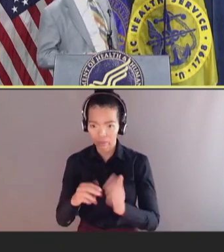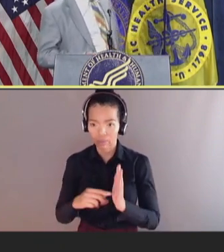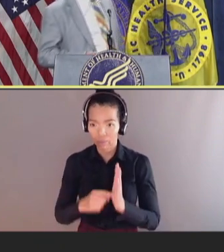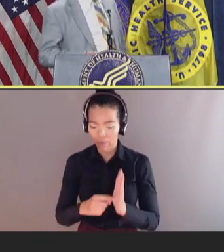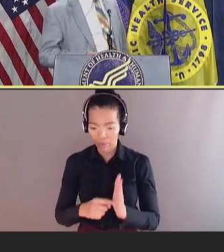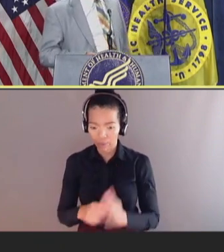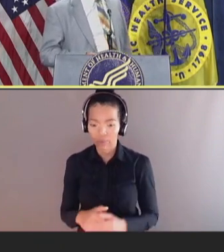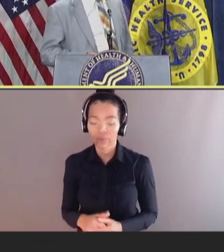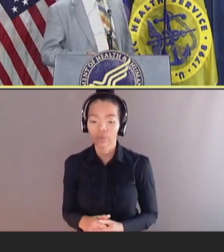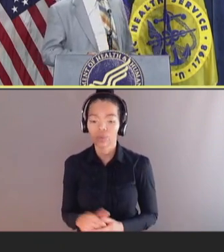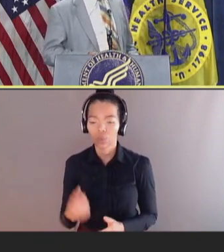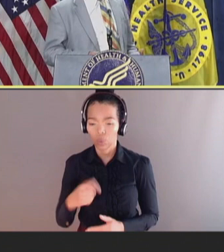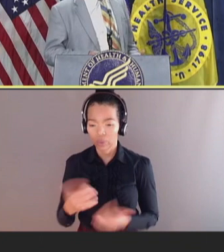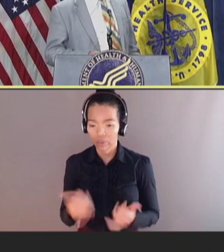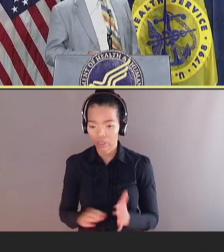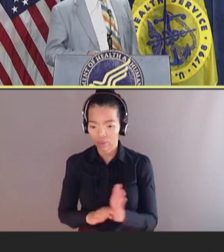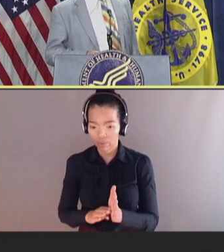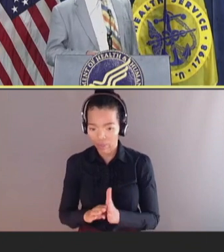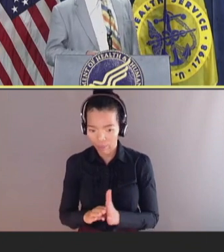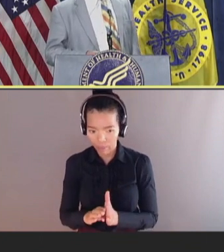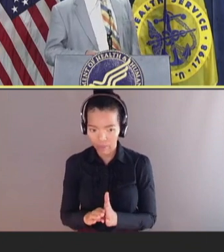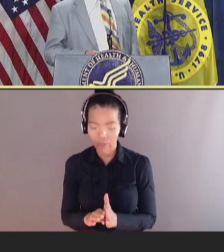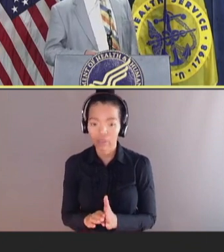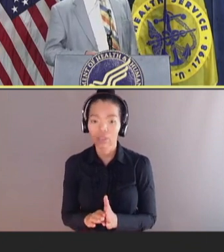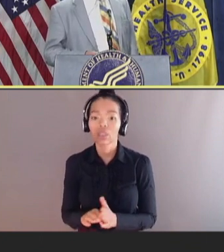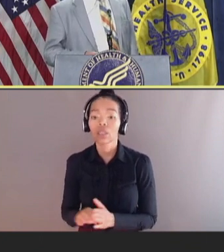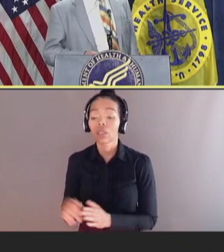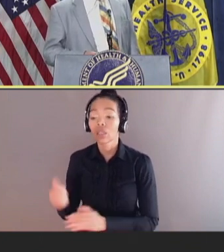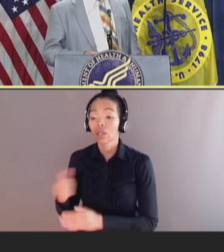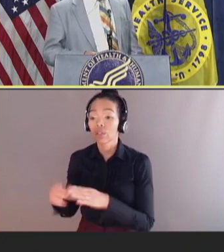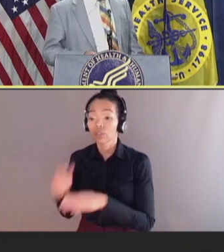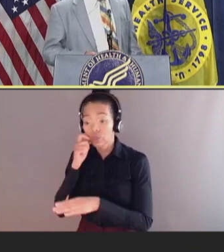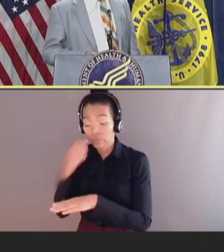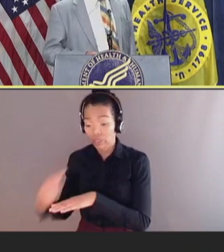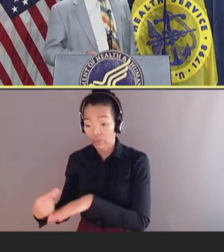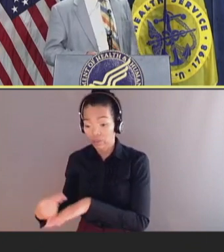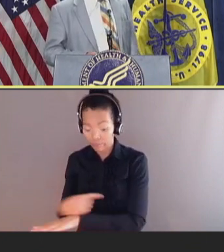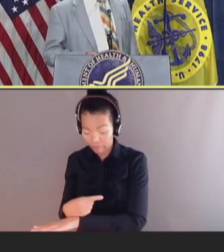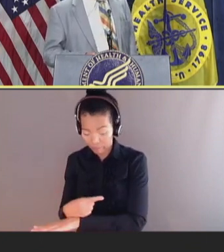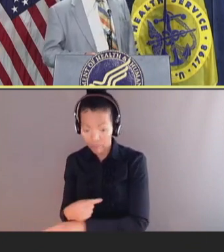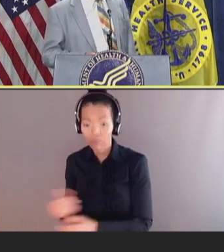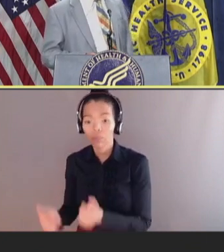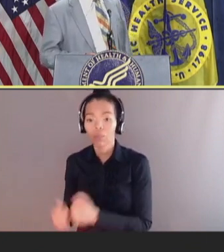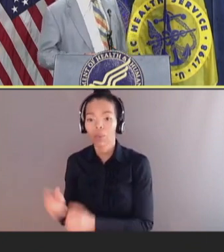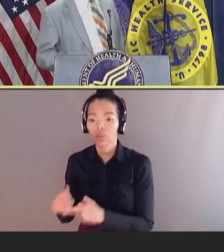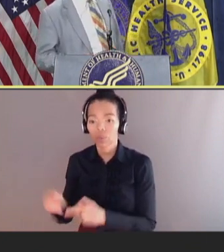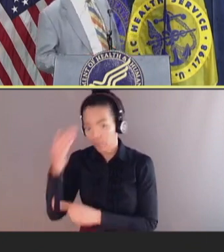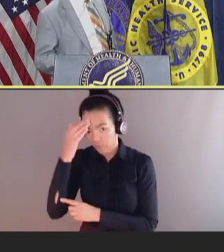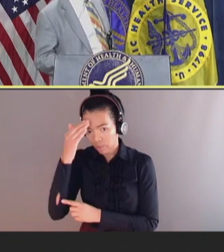our work with intradermal BCG vaccination, where most people know that have ever worked with it,